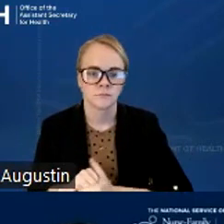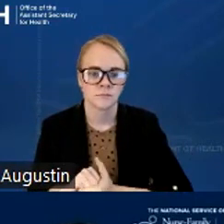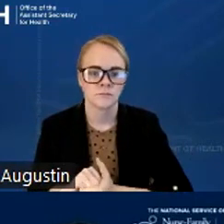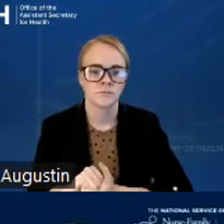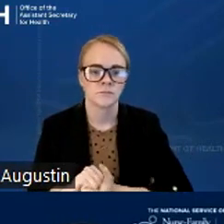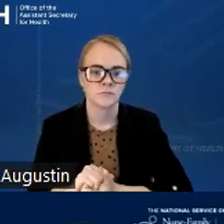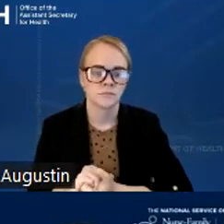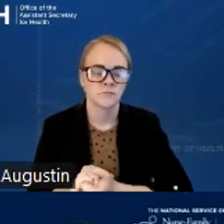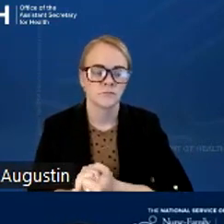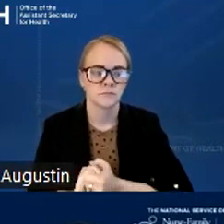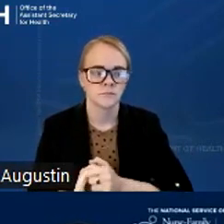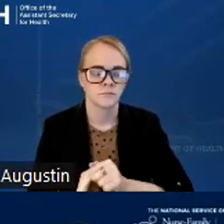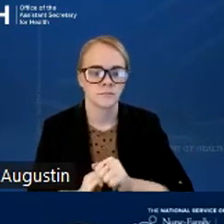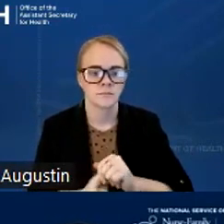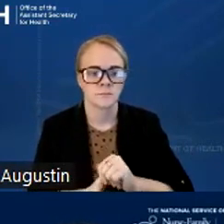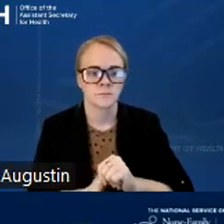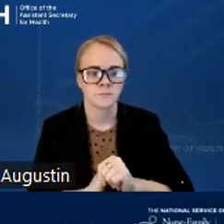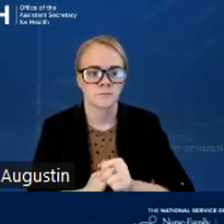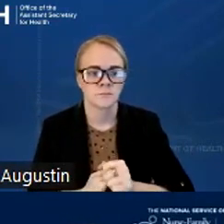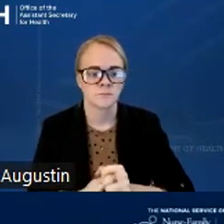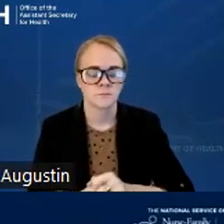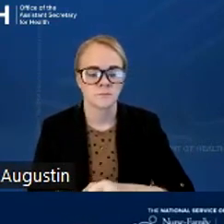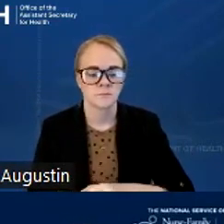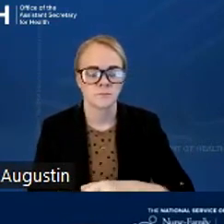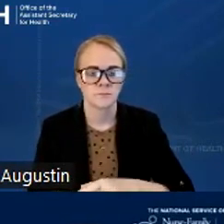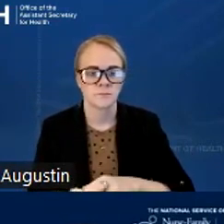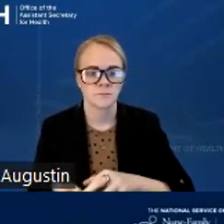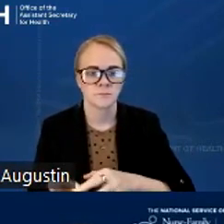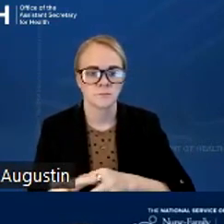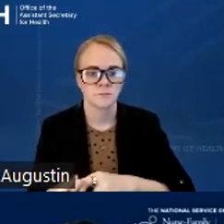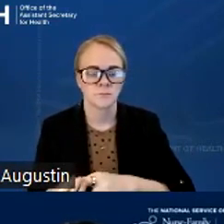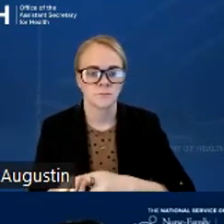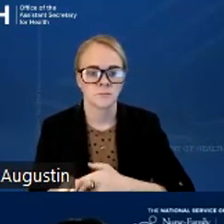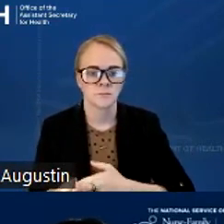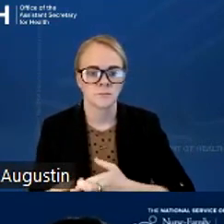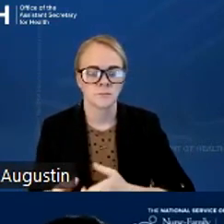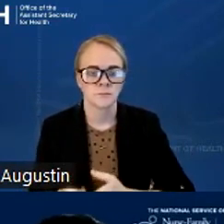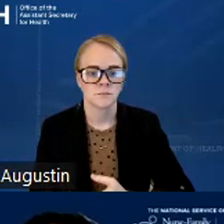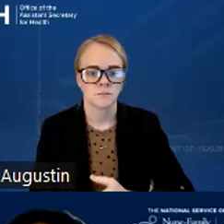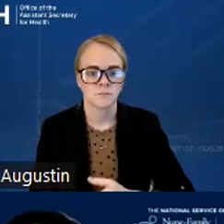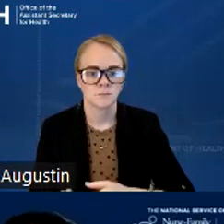While we're seeing several awardees reach that goal, which is incredible because all of them